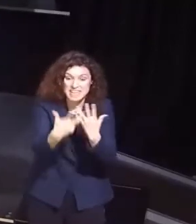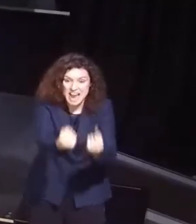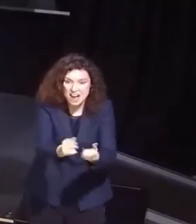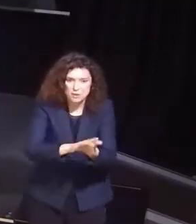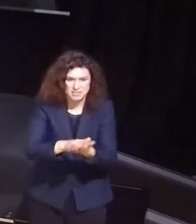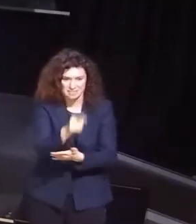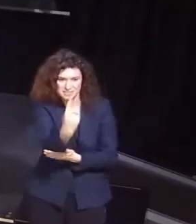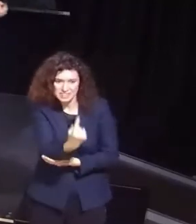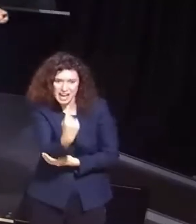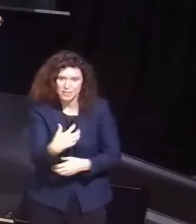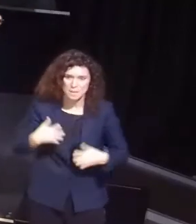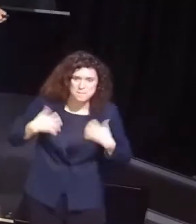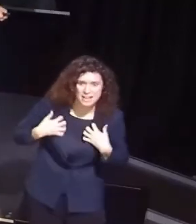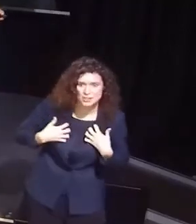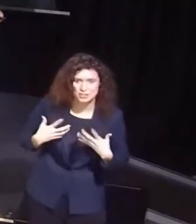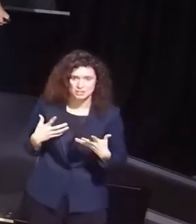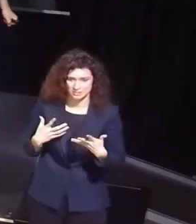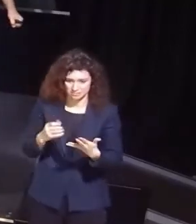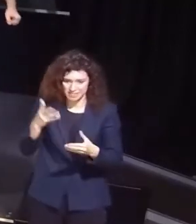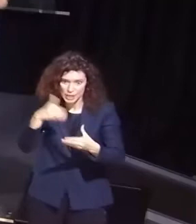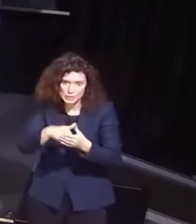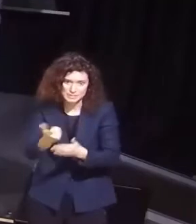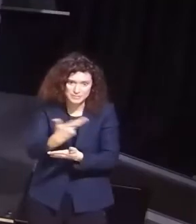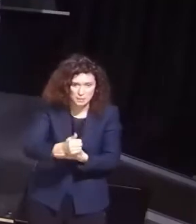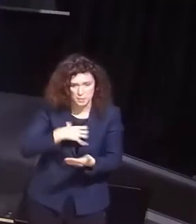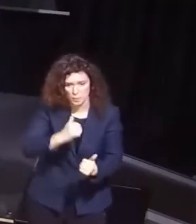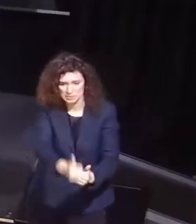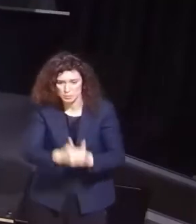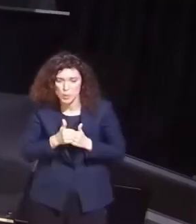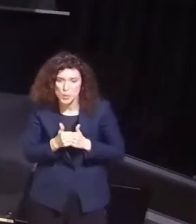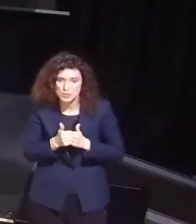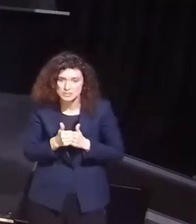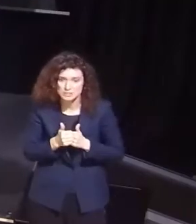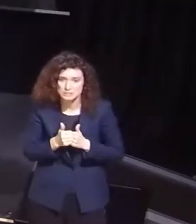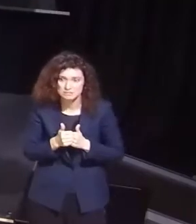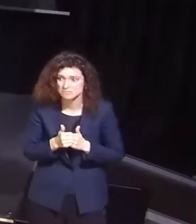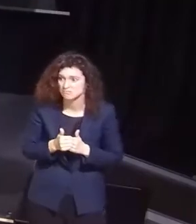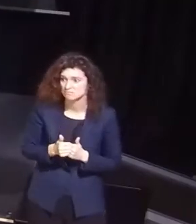and want to help us and support us." And the fact of the matter is, that's just not safe to assume.